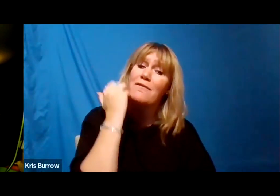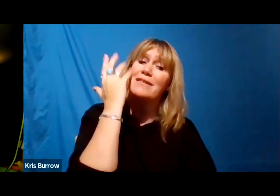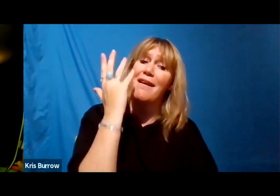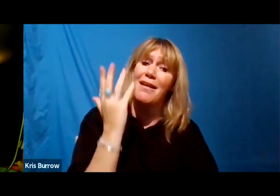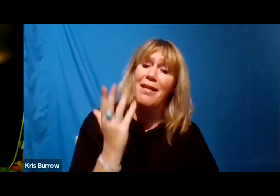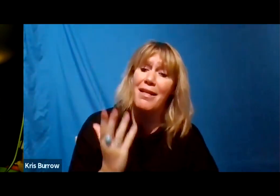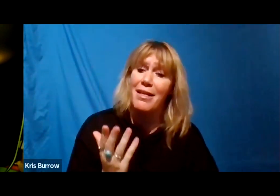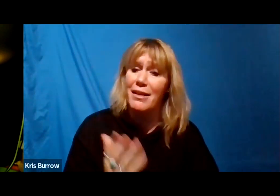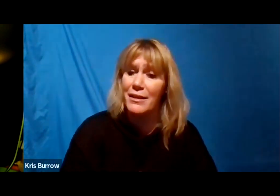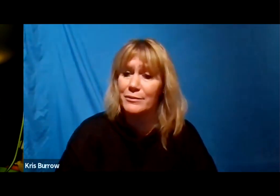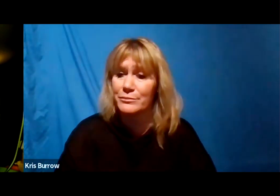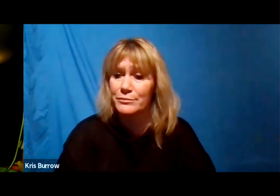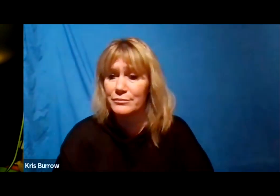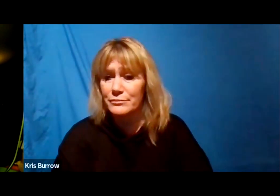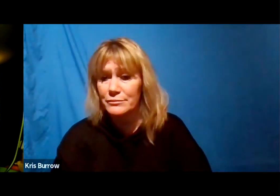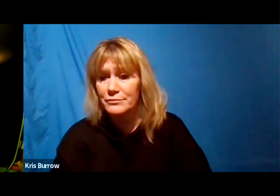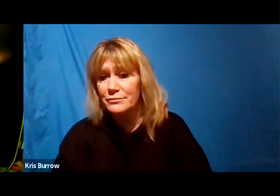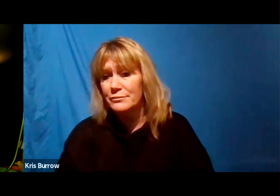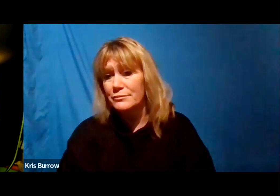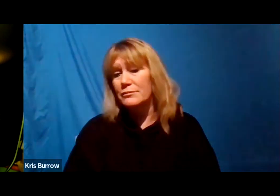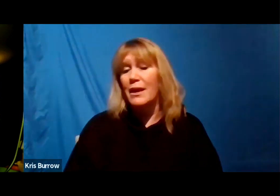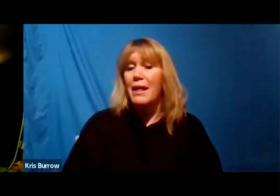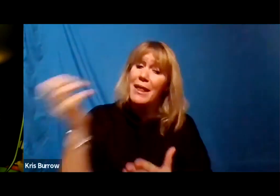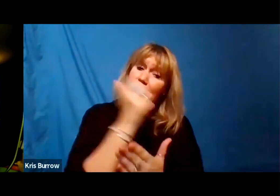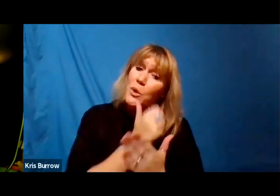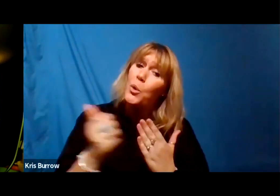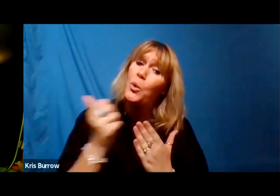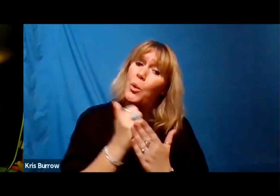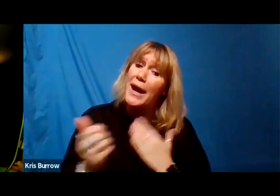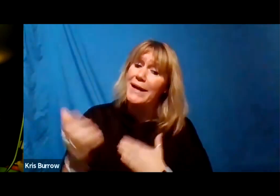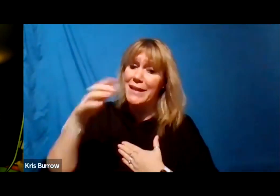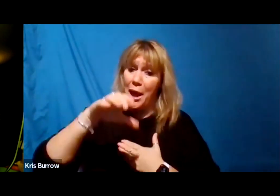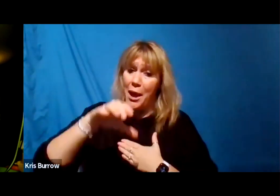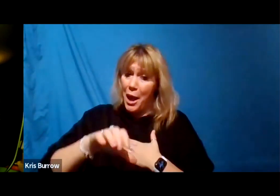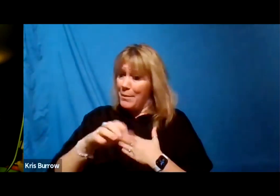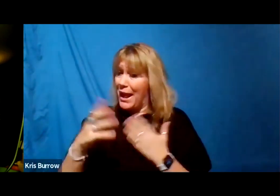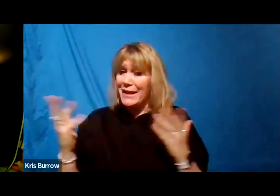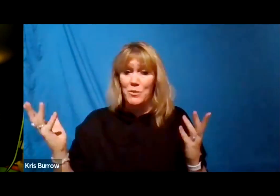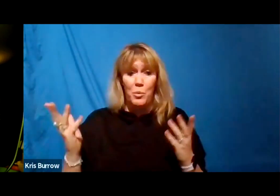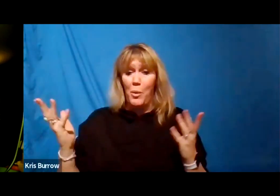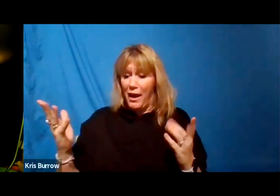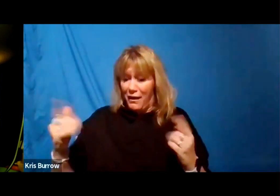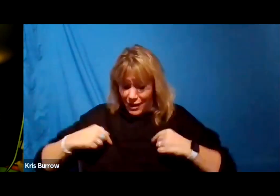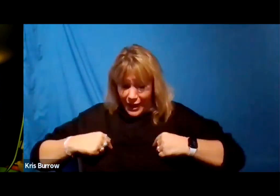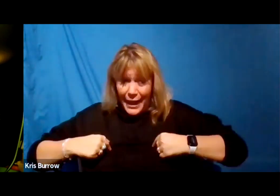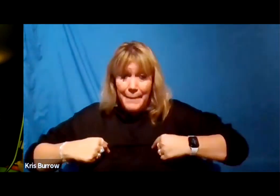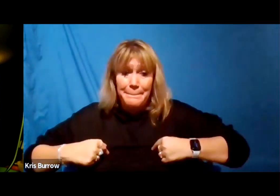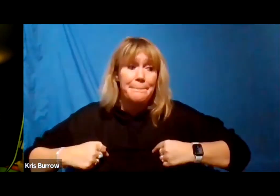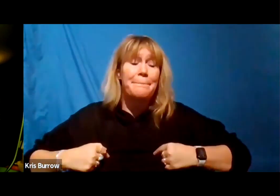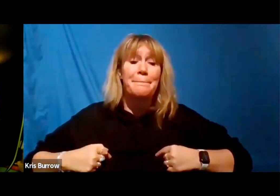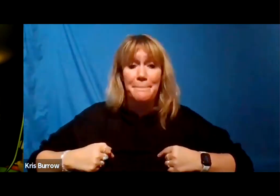Like all the others before Or maybe I'll just stop, give the politics all up